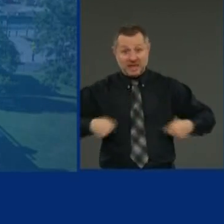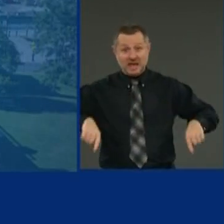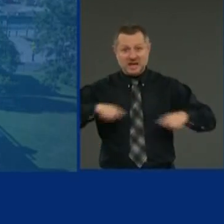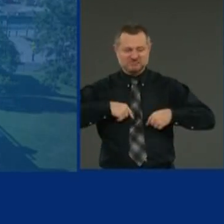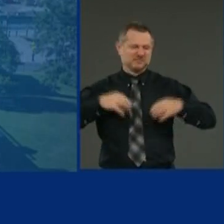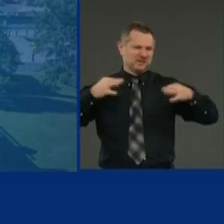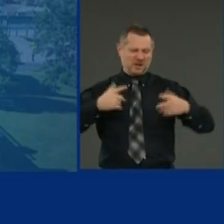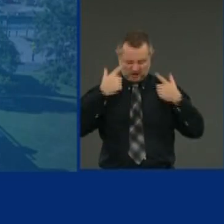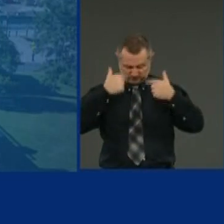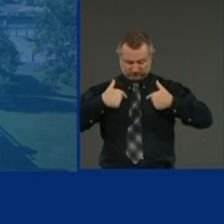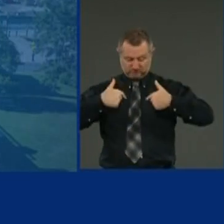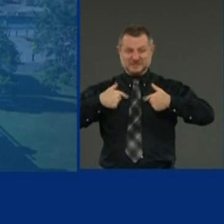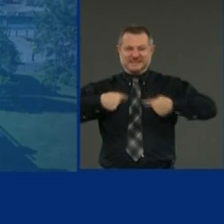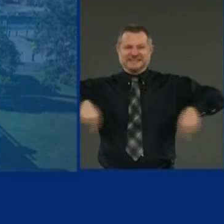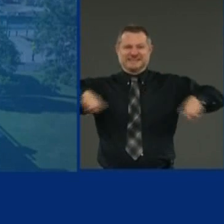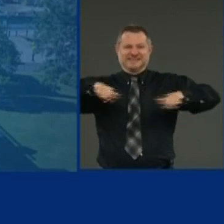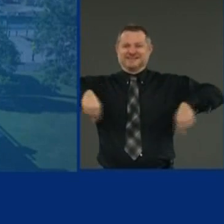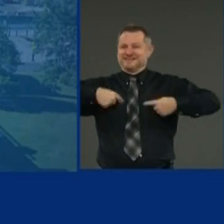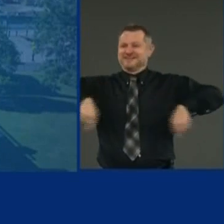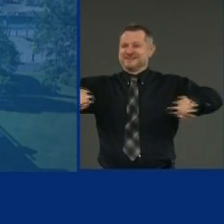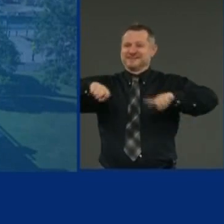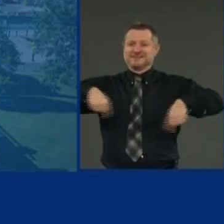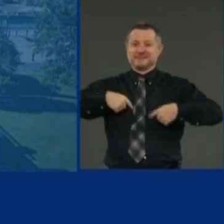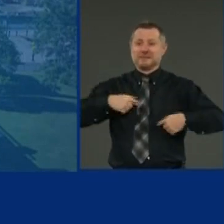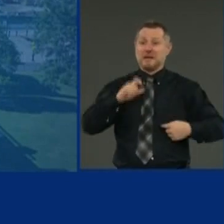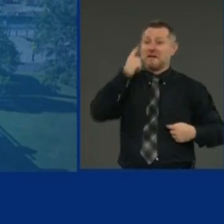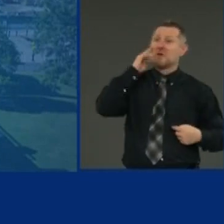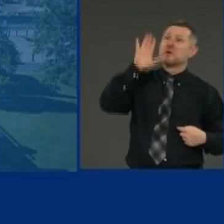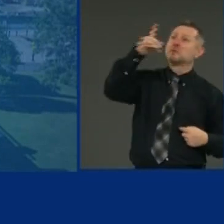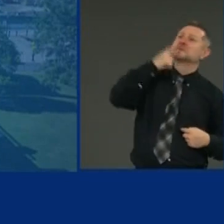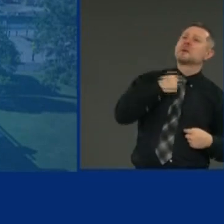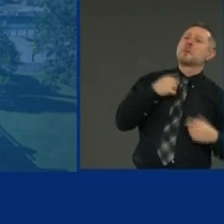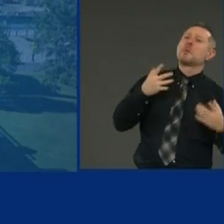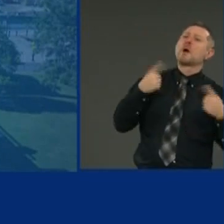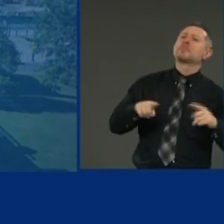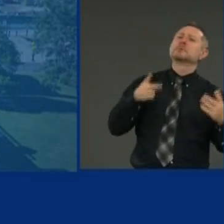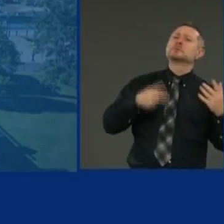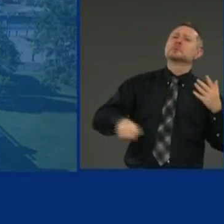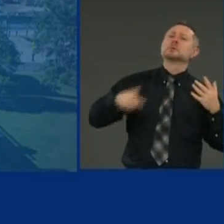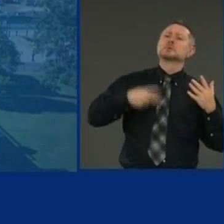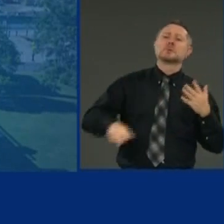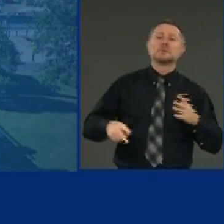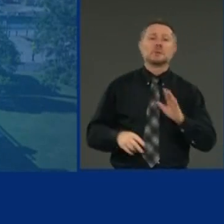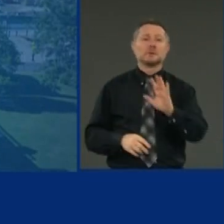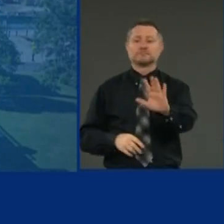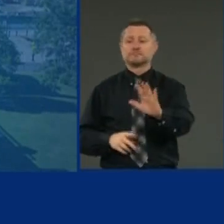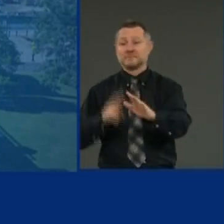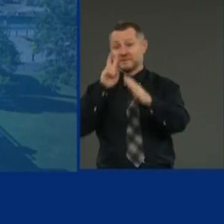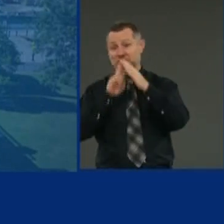IT, THAT'S WHAT'S HARD. AND WHAT HAPPENS IS UP TO US. UP TO US. PEOPLE SAY, GOVERNOR, TELL ME